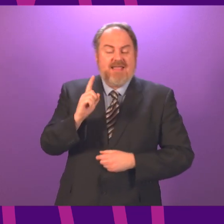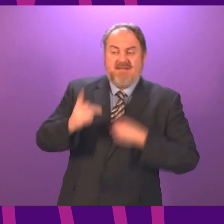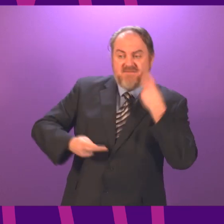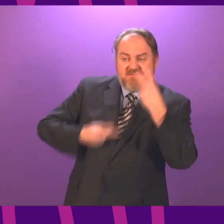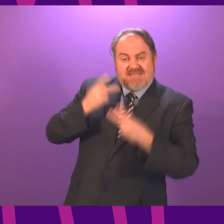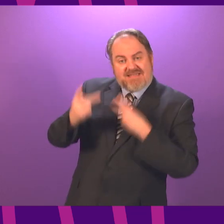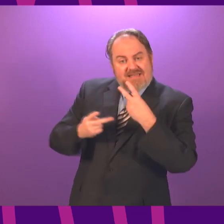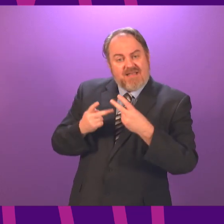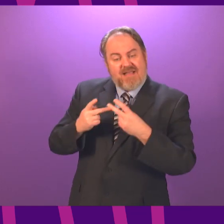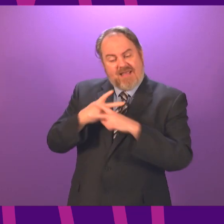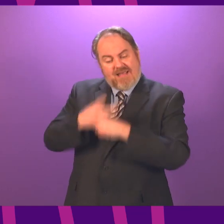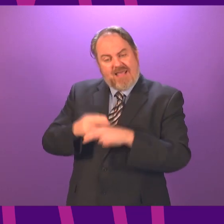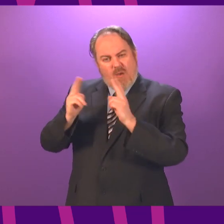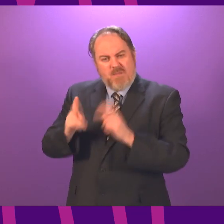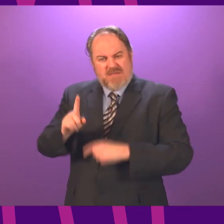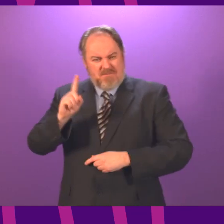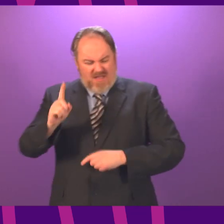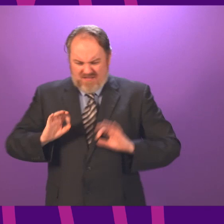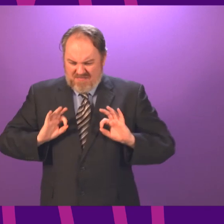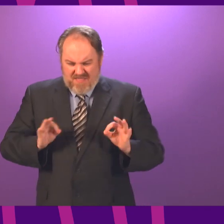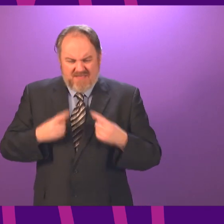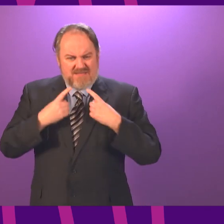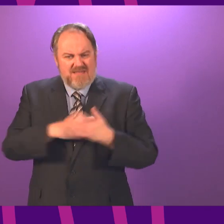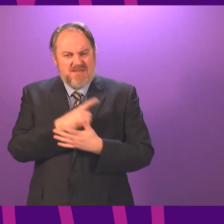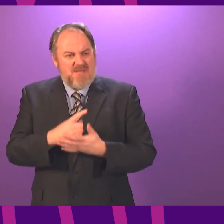There is nothing for the thousands of Scots who have had medical treatments, tests or